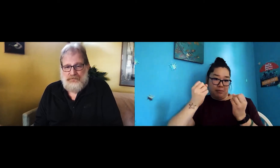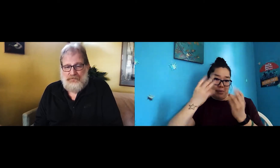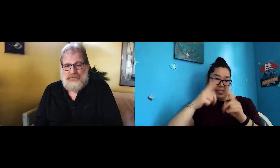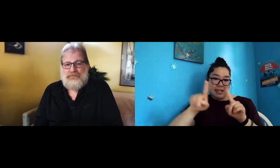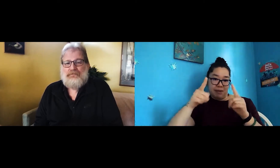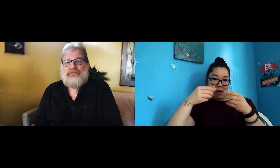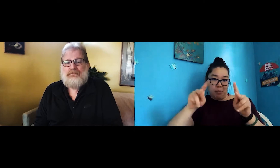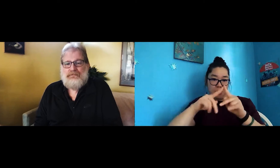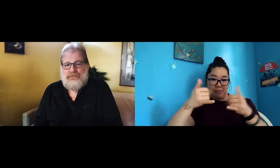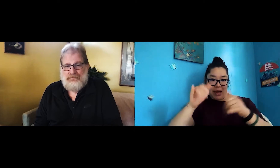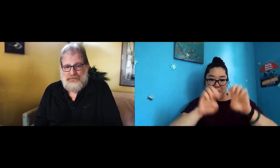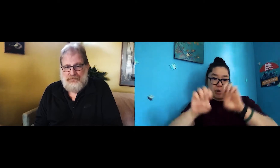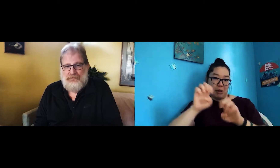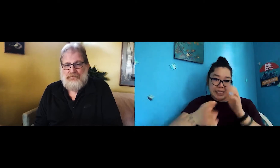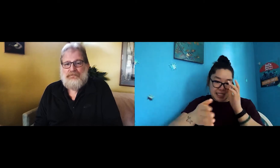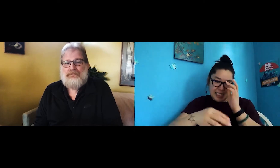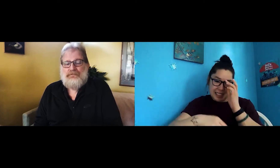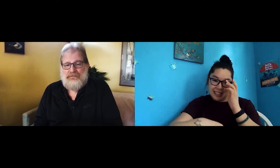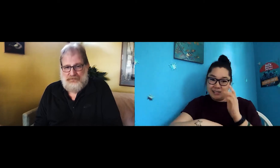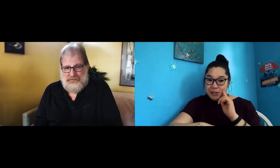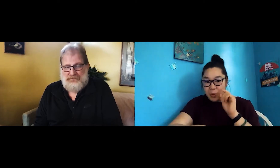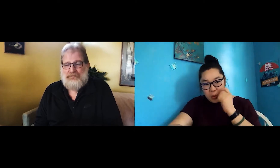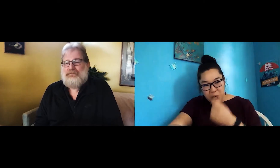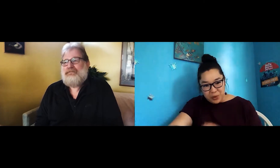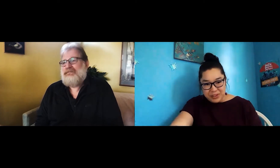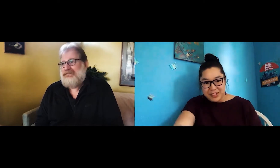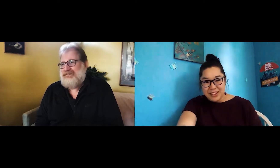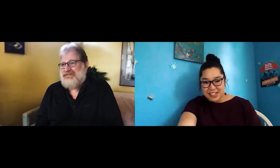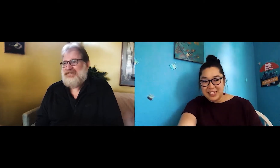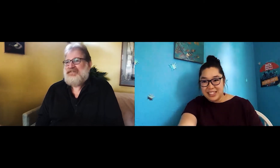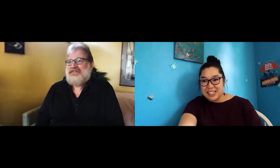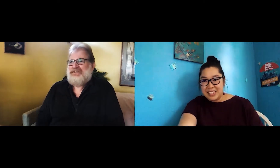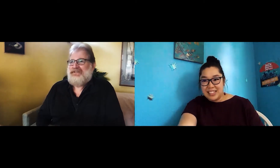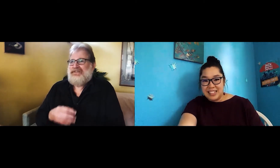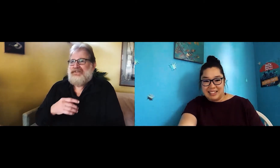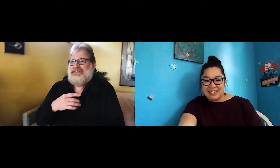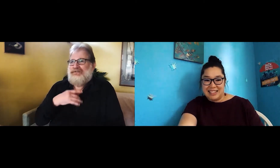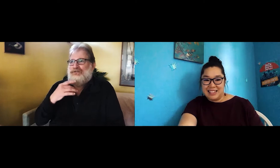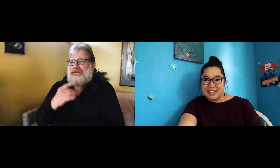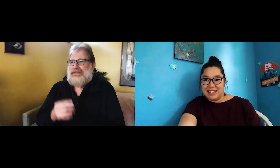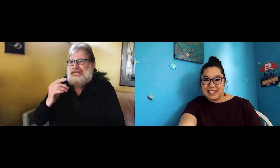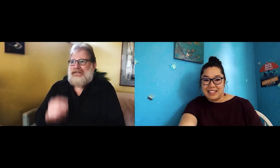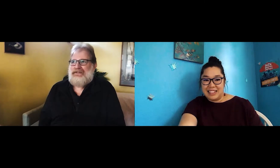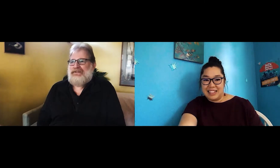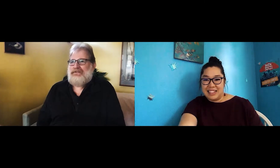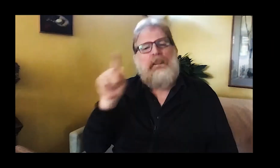I'm sure there’s many opportunities to play and experiment. How cool!